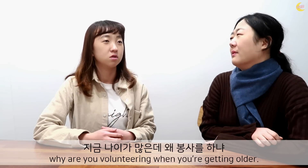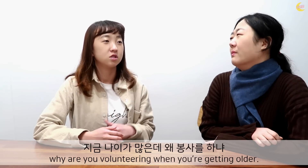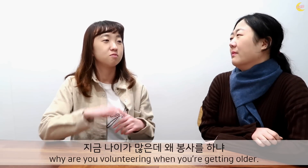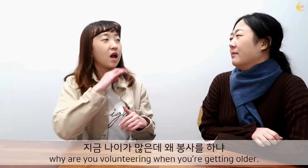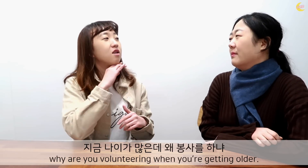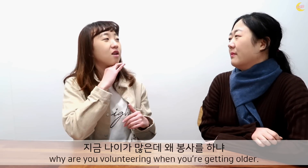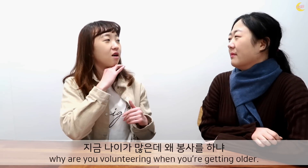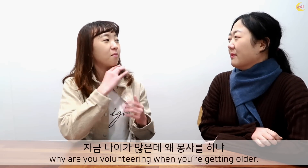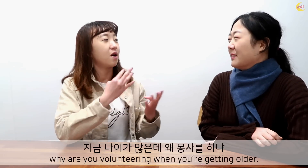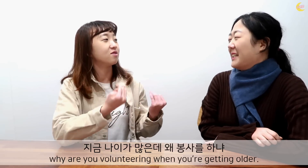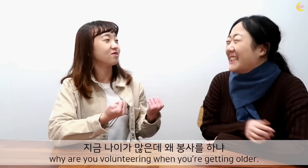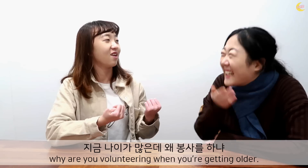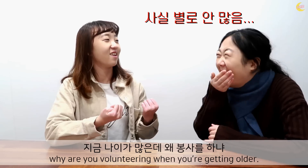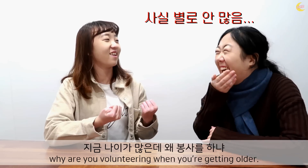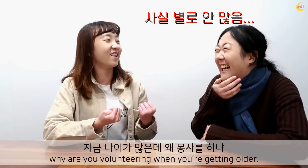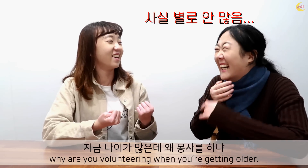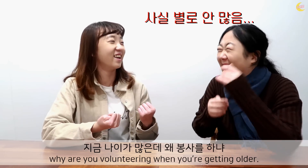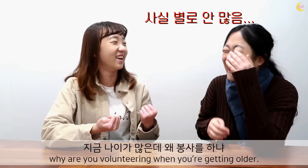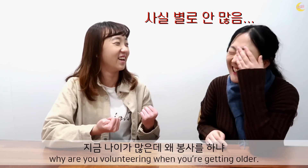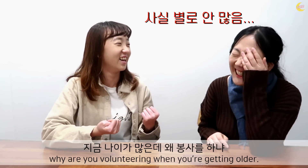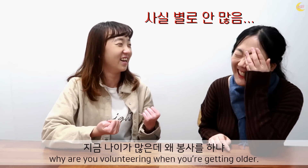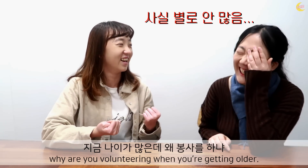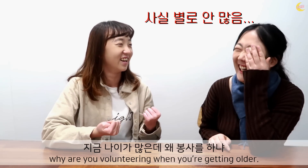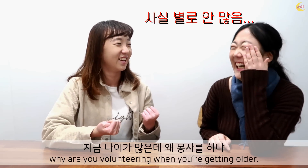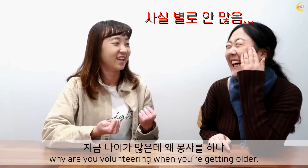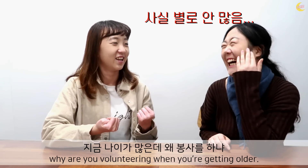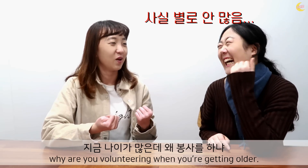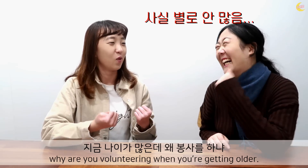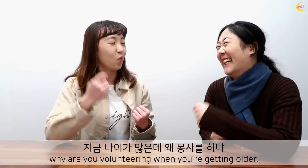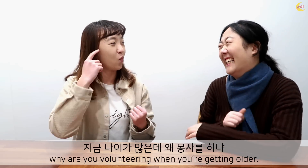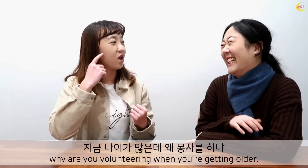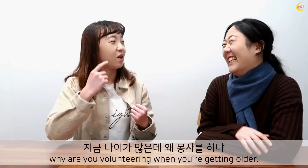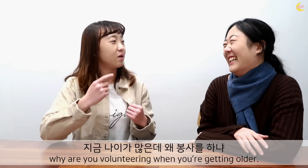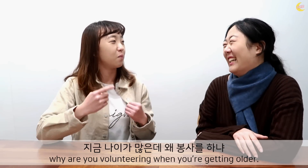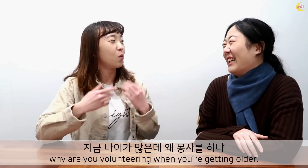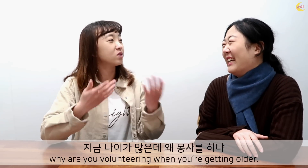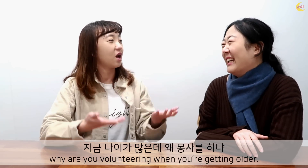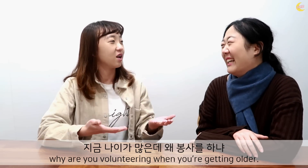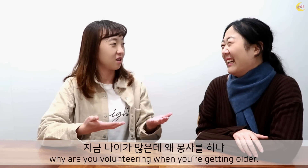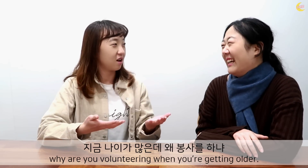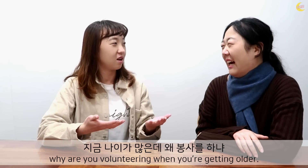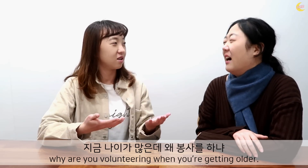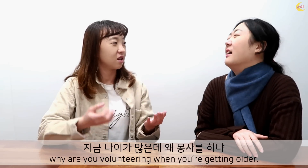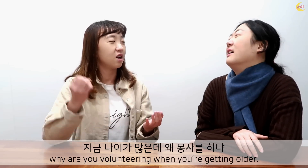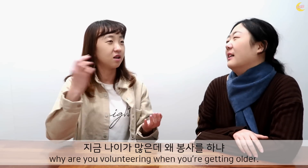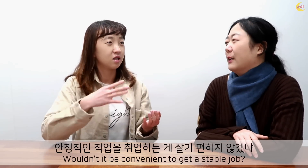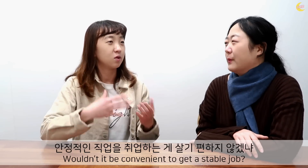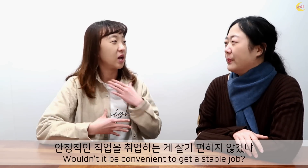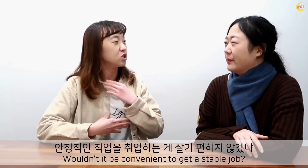why are you volunteering when you’re getting older.